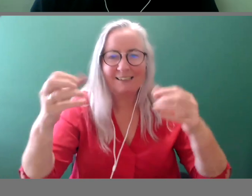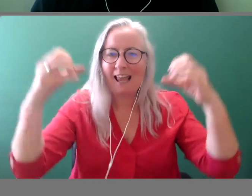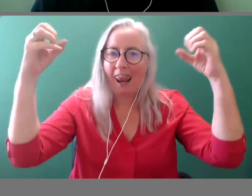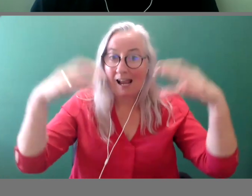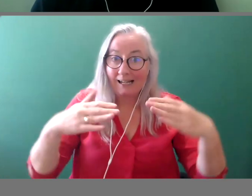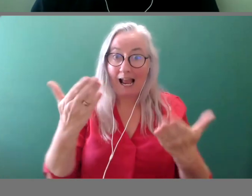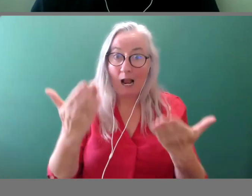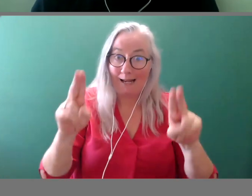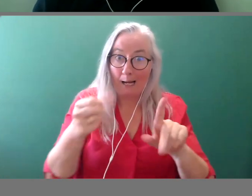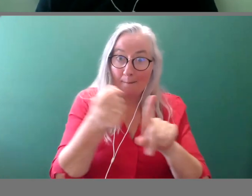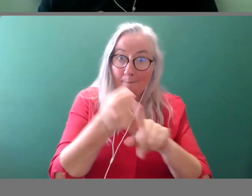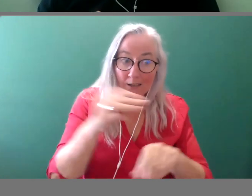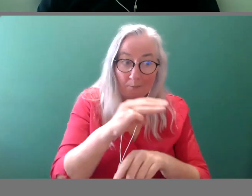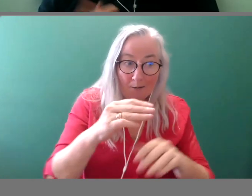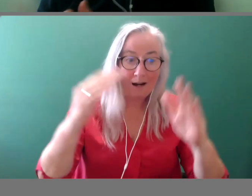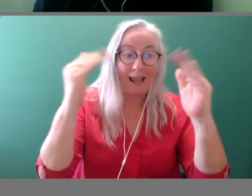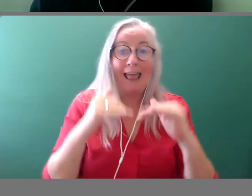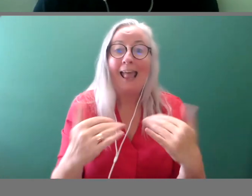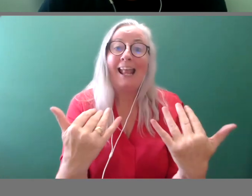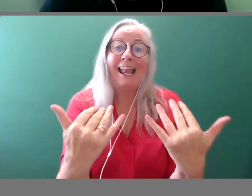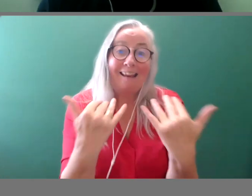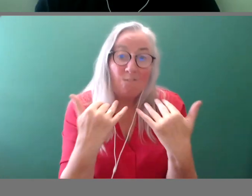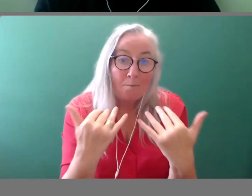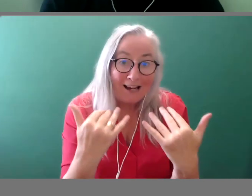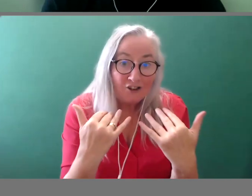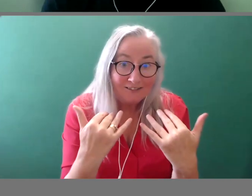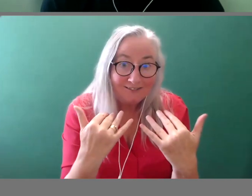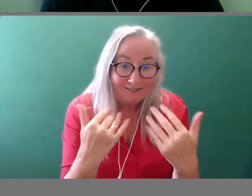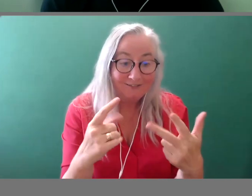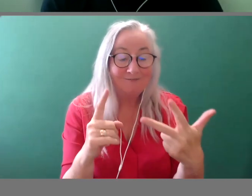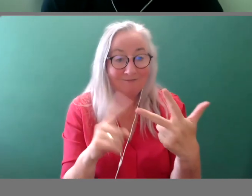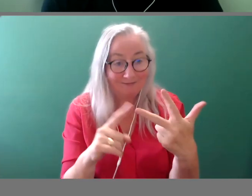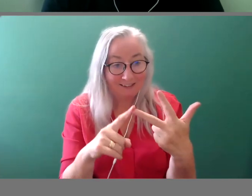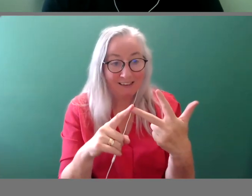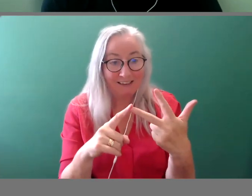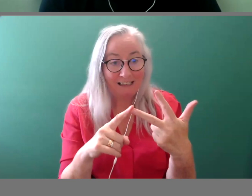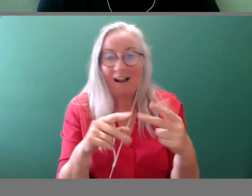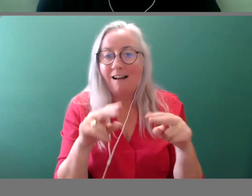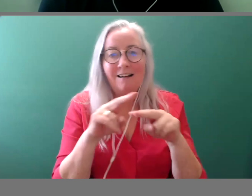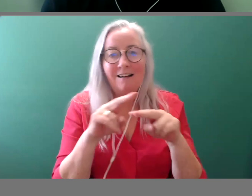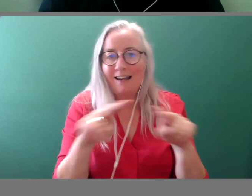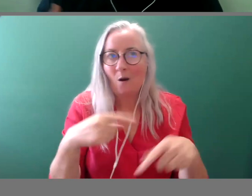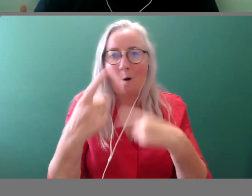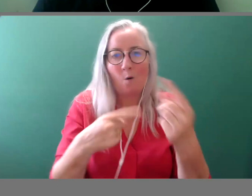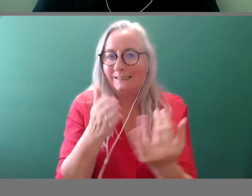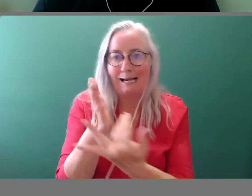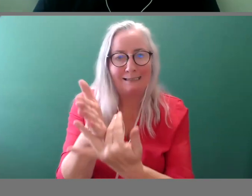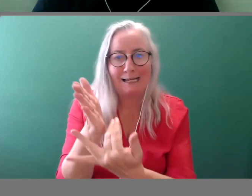and information which can often be presented in, inaccessible formats and then there is the